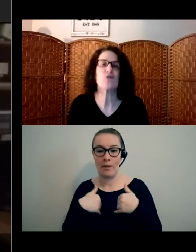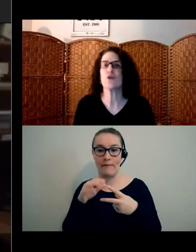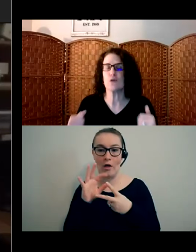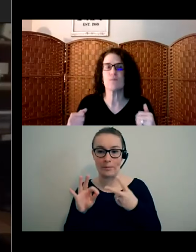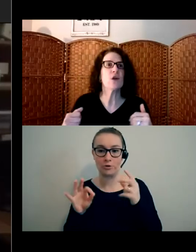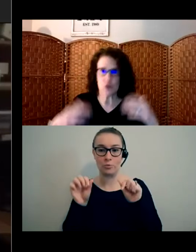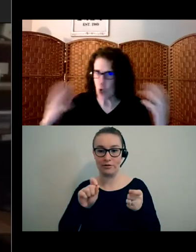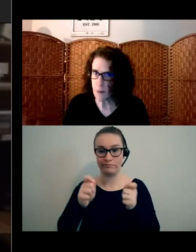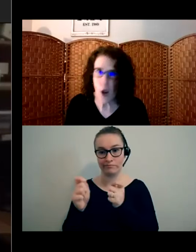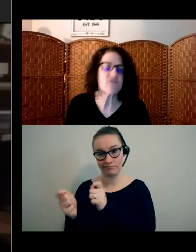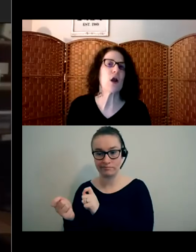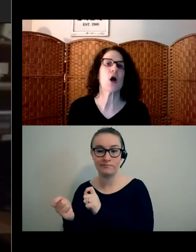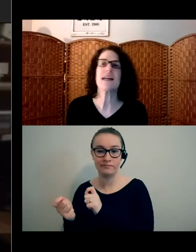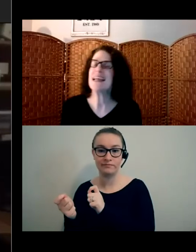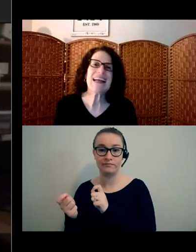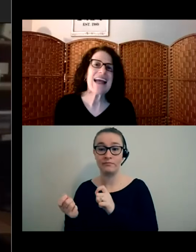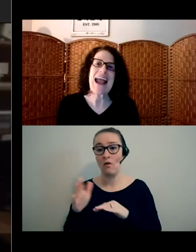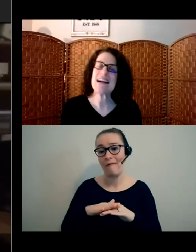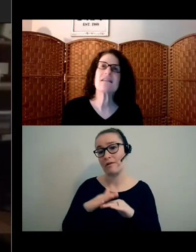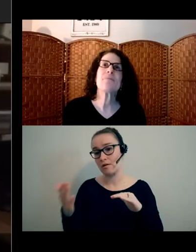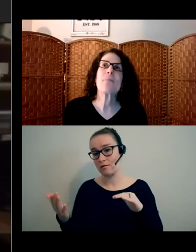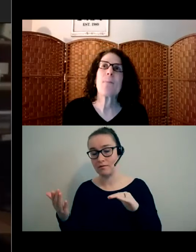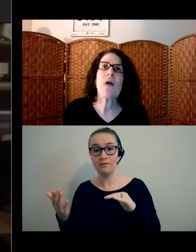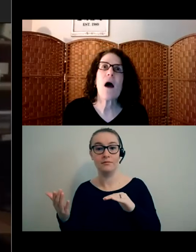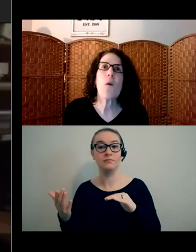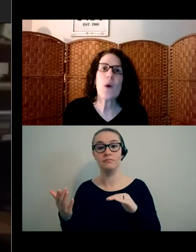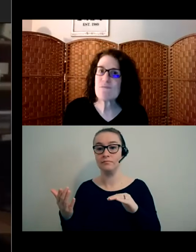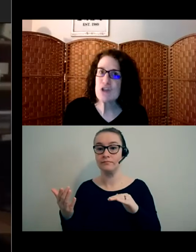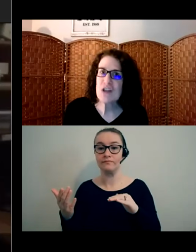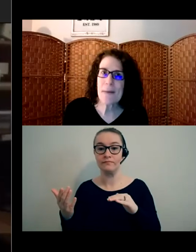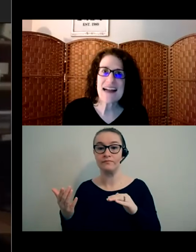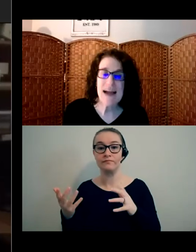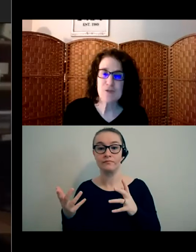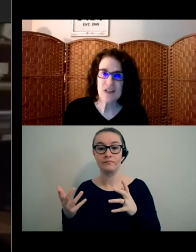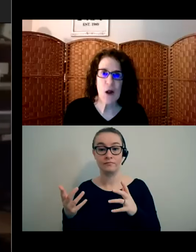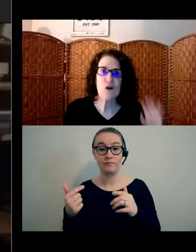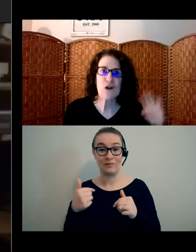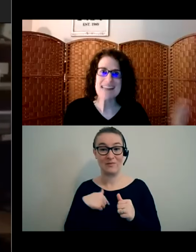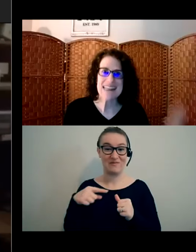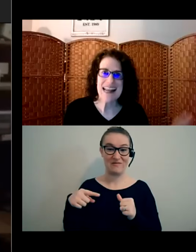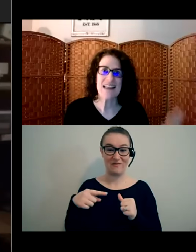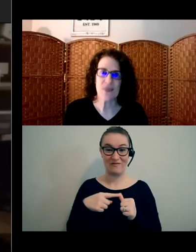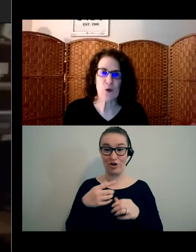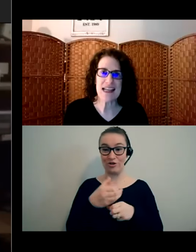so, turn them off and on. And, when I first got my caption decoder in 1983,